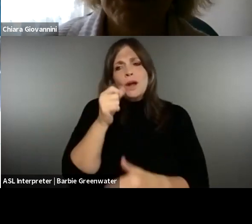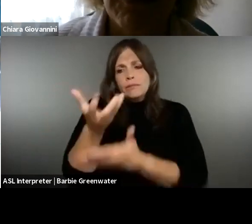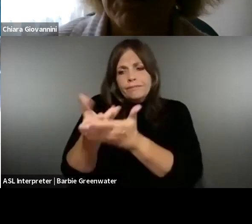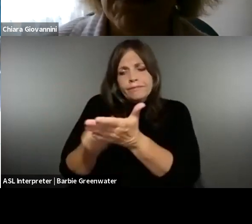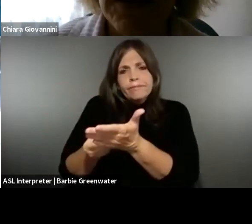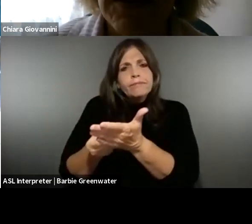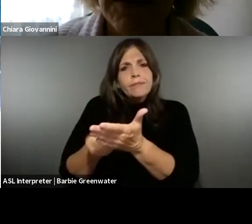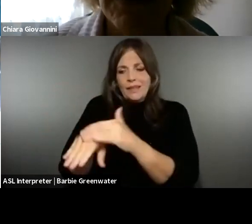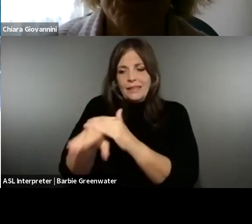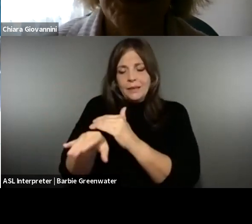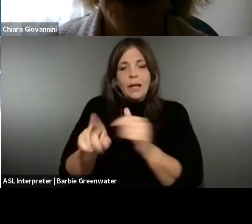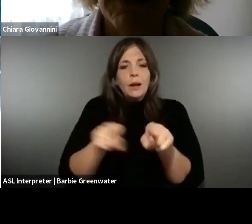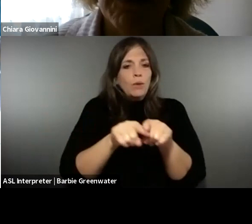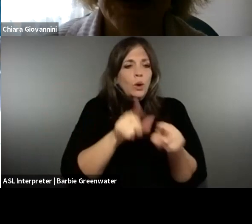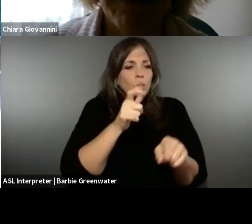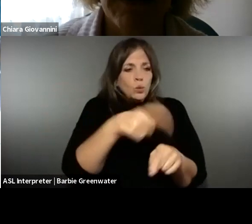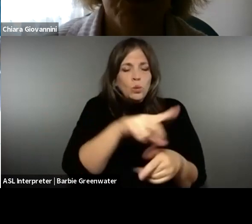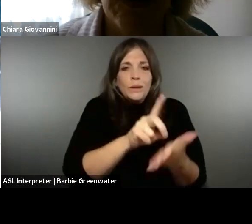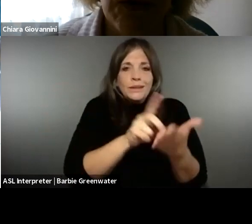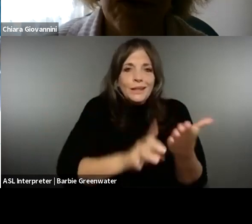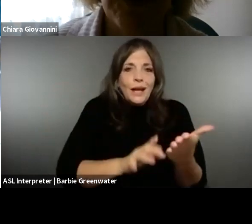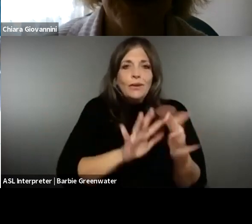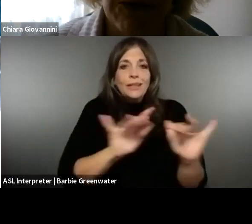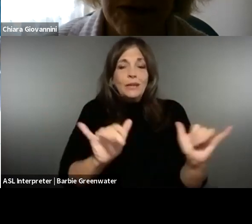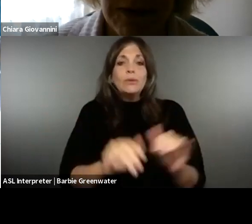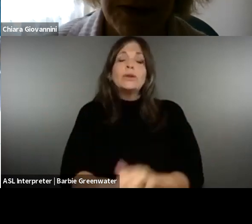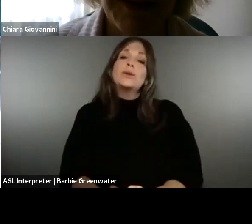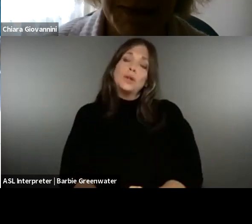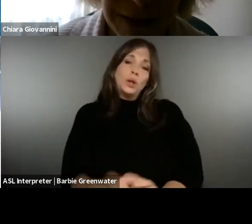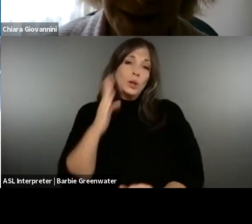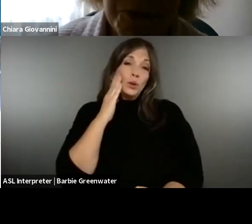problems in terms of a number of accessibility web design